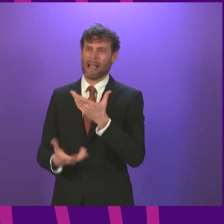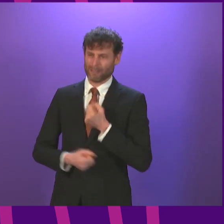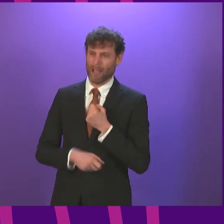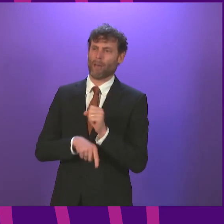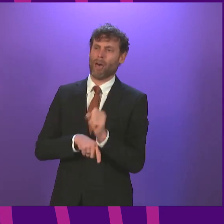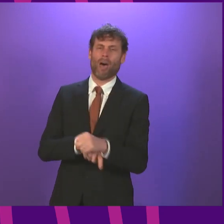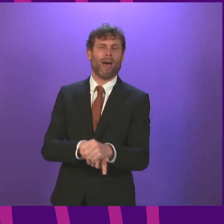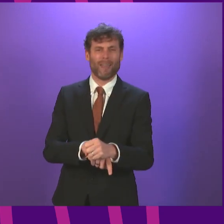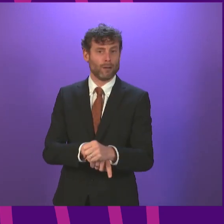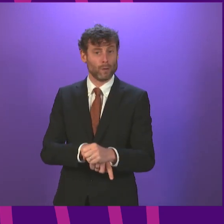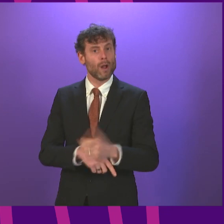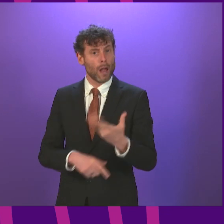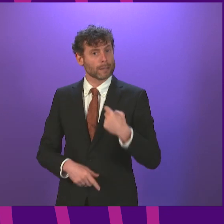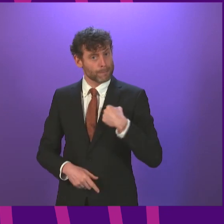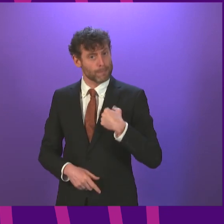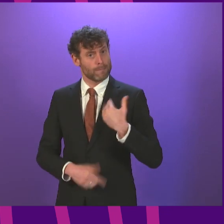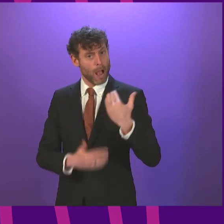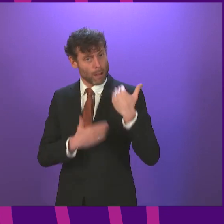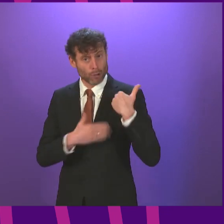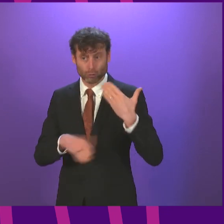that Ruth Davidson has just suggested that I asked.